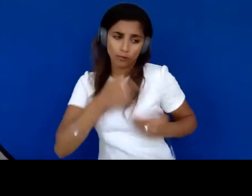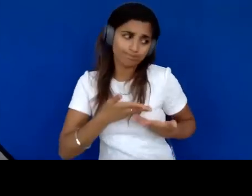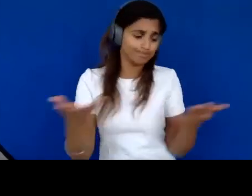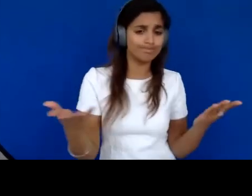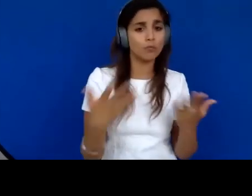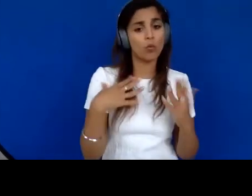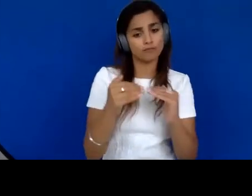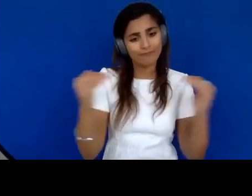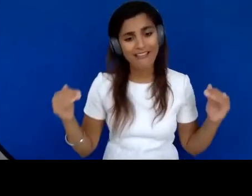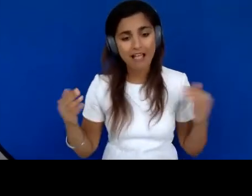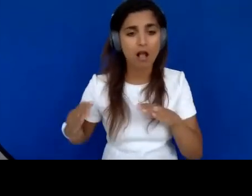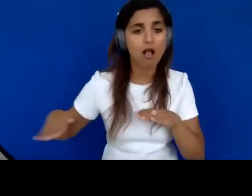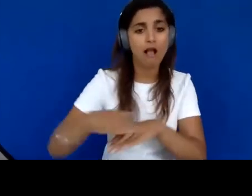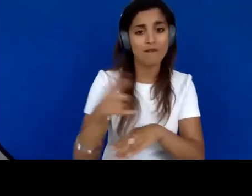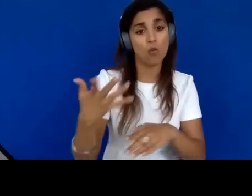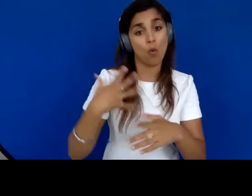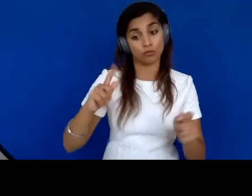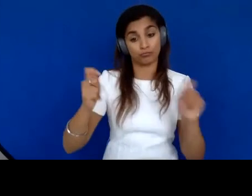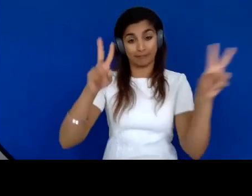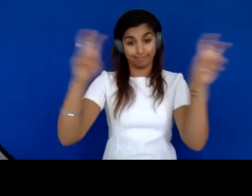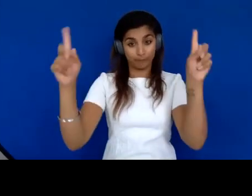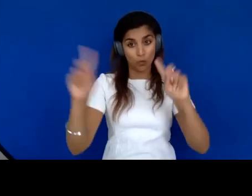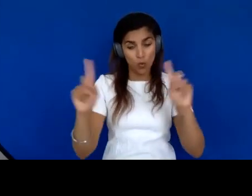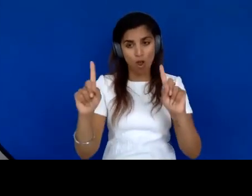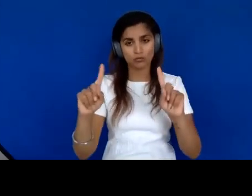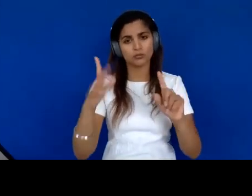about a fundamental and permanent shift in people's perception of disability